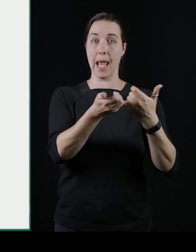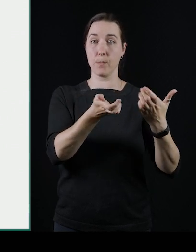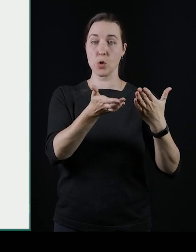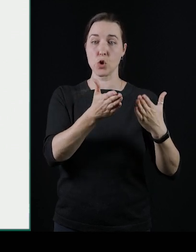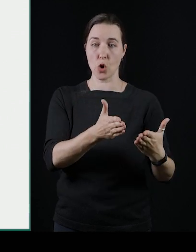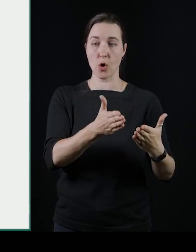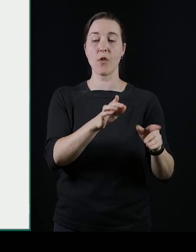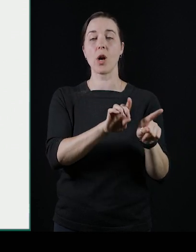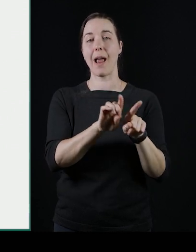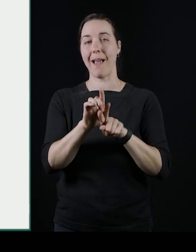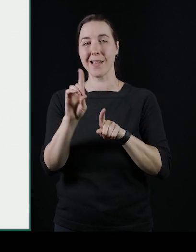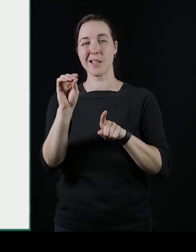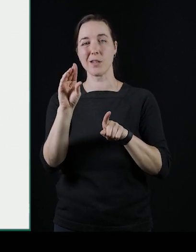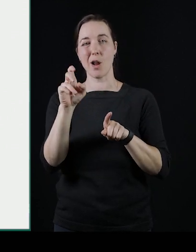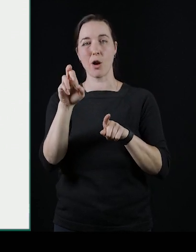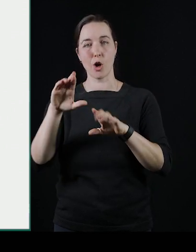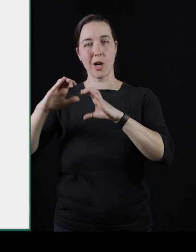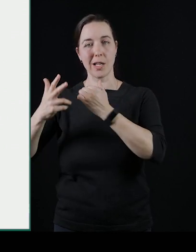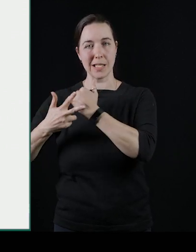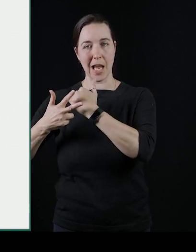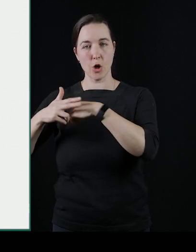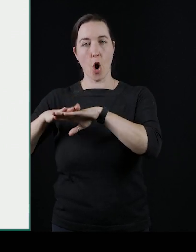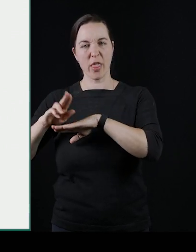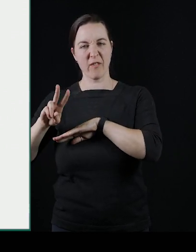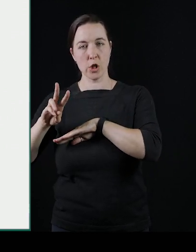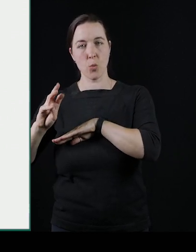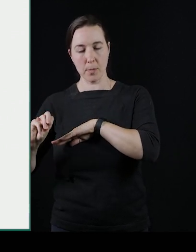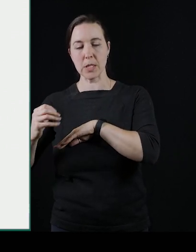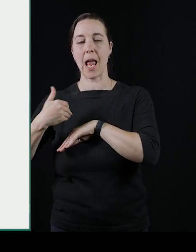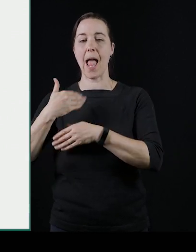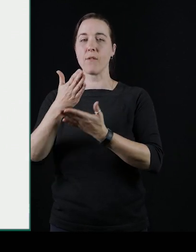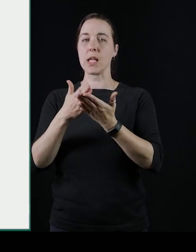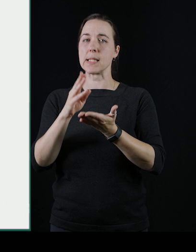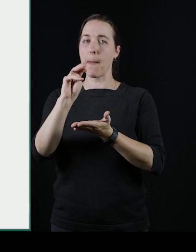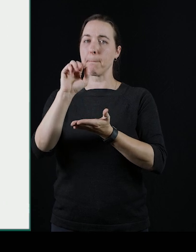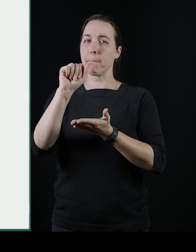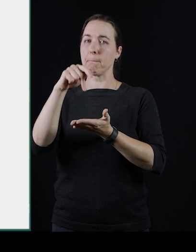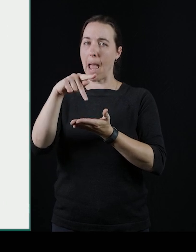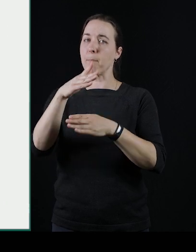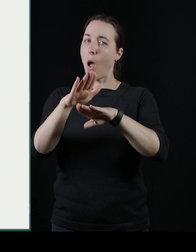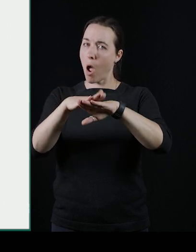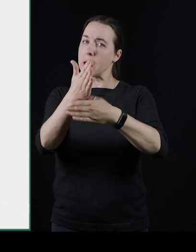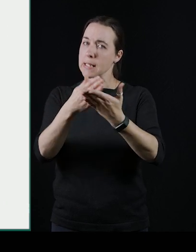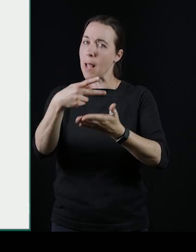as Docker containers on the virtual machine there is a mapping on some ports on the VM